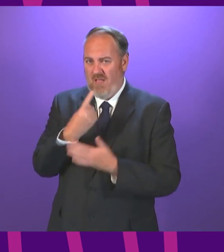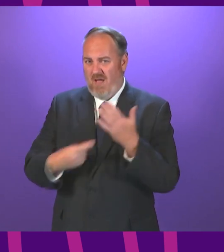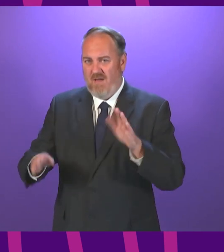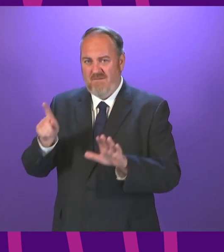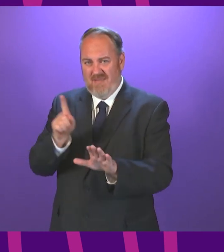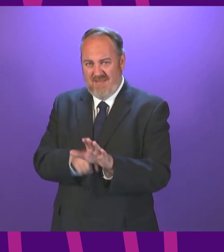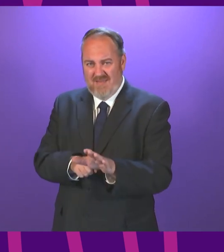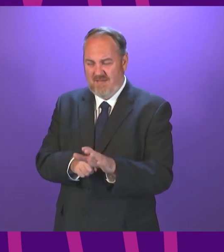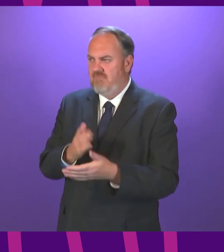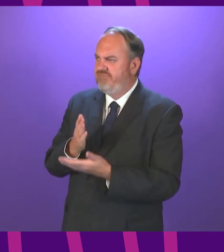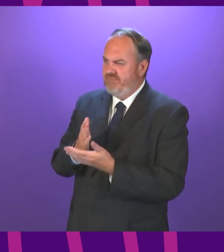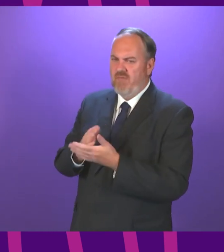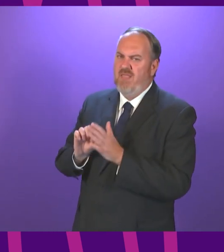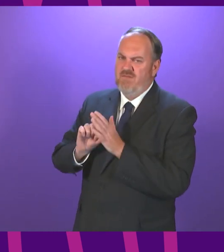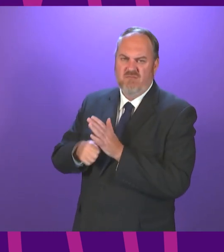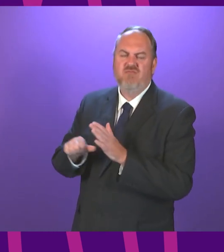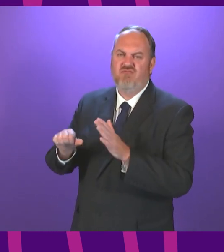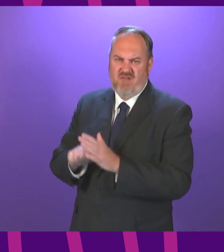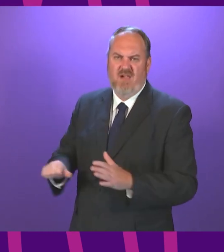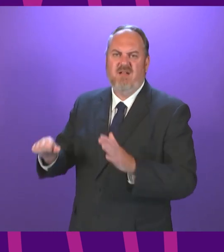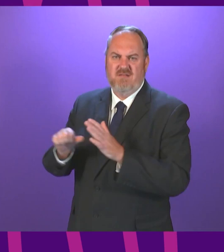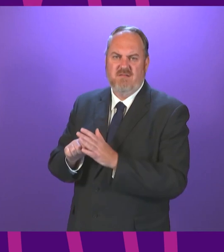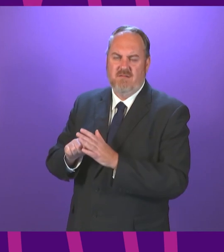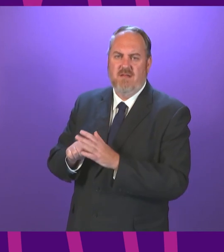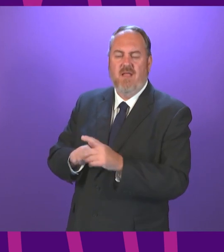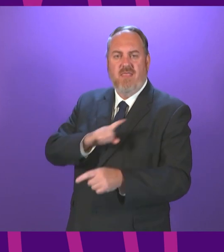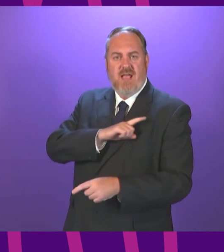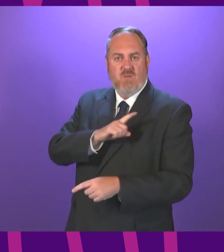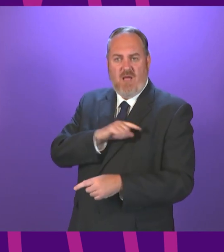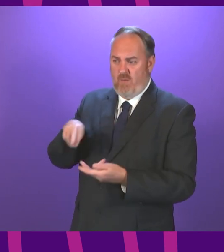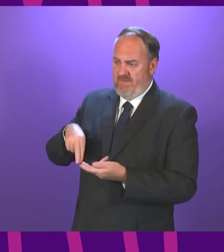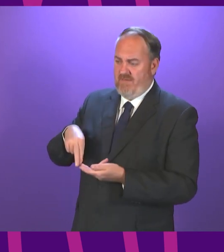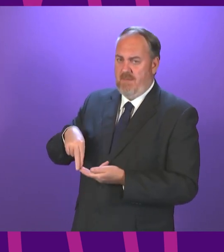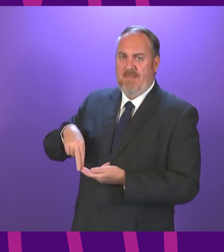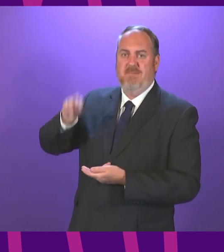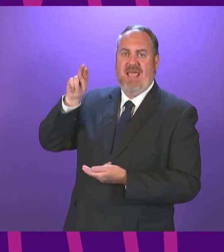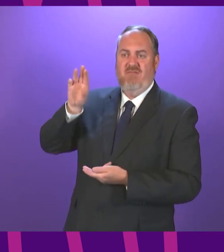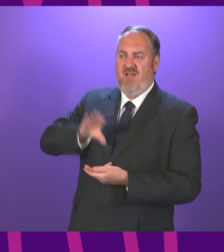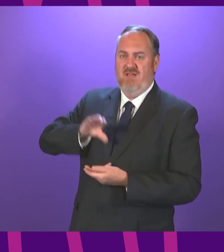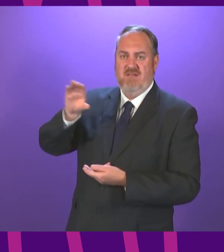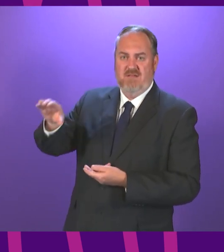took the decision to give them the best single-year pay rise in the lifetime of the